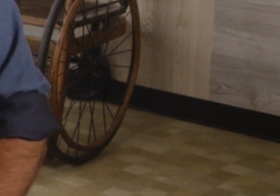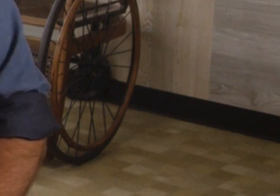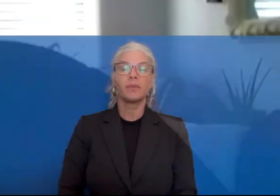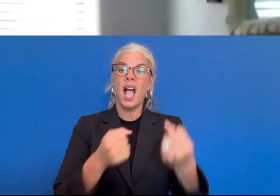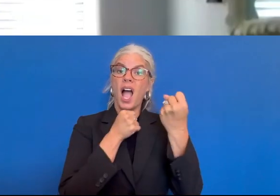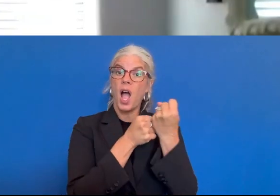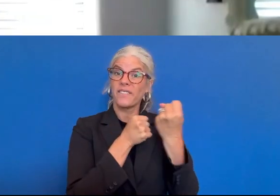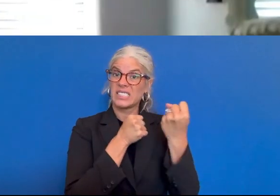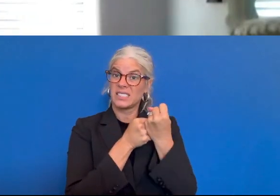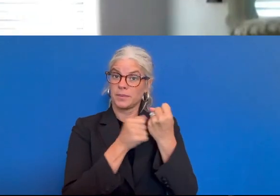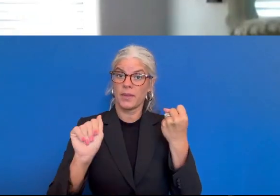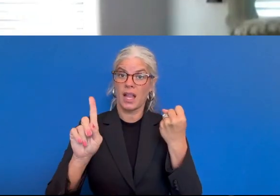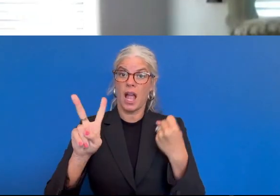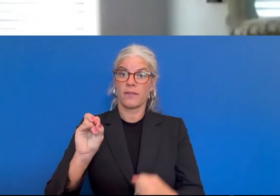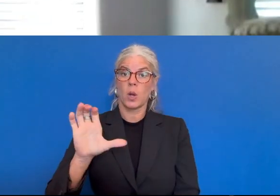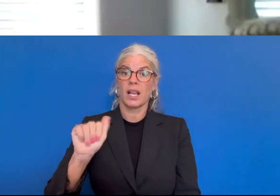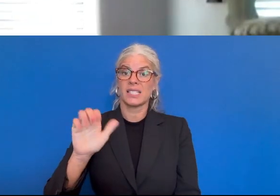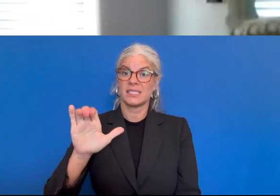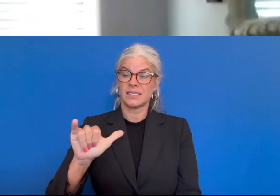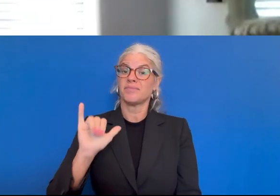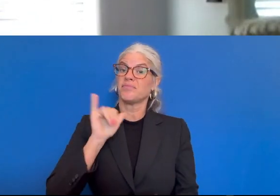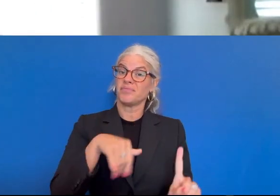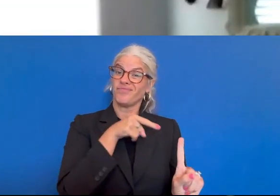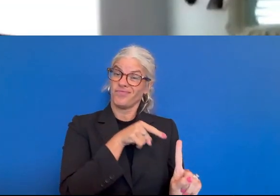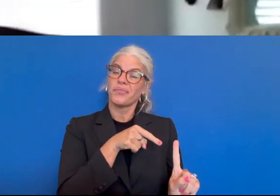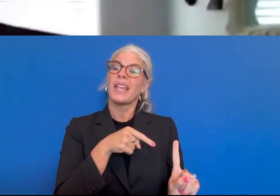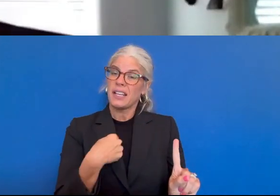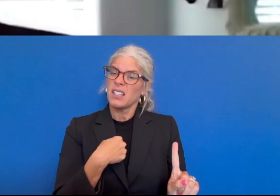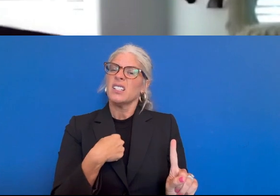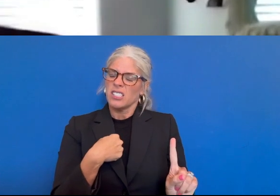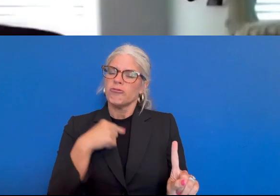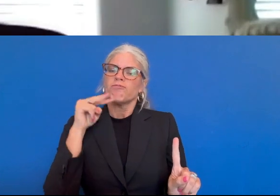Advocacy, I believe, really starts with self-knowledge,